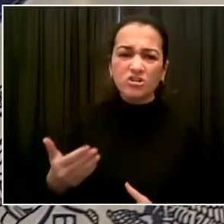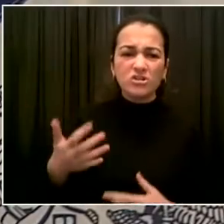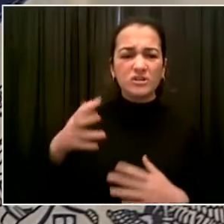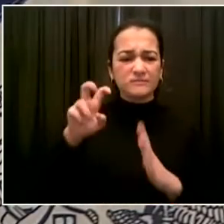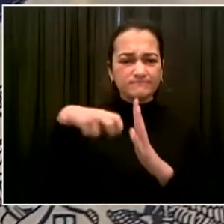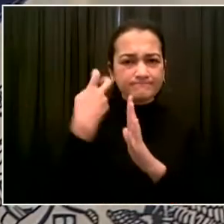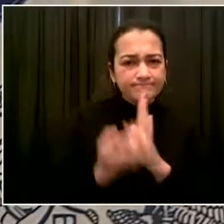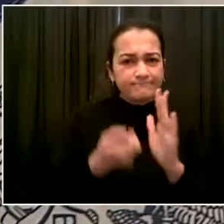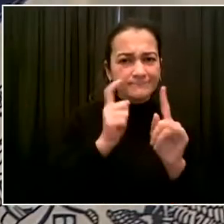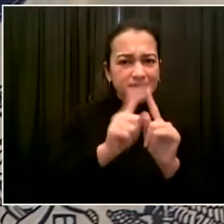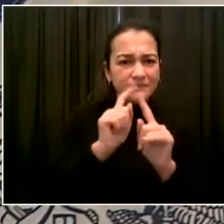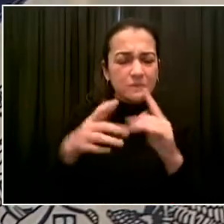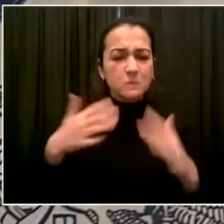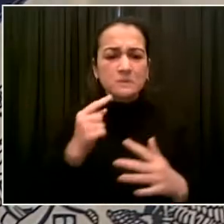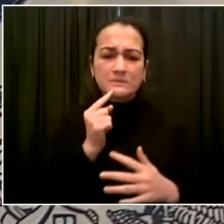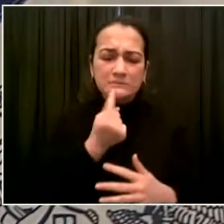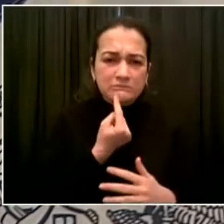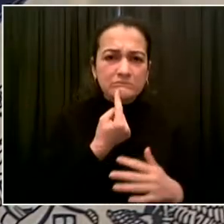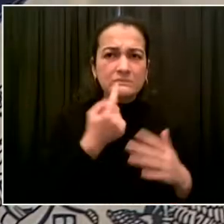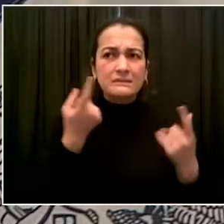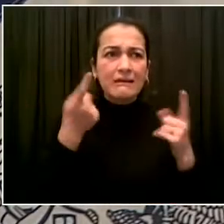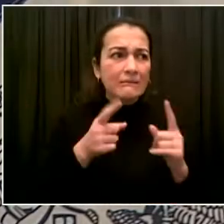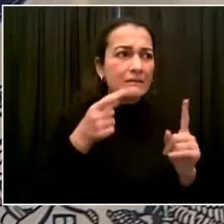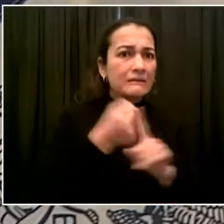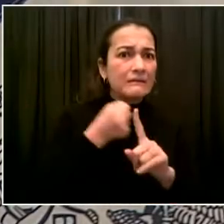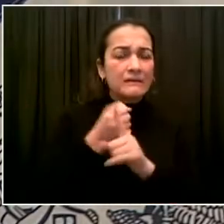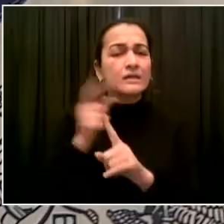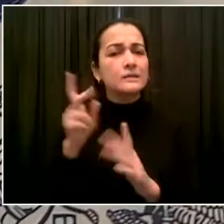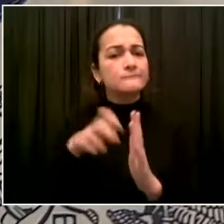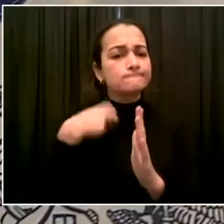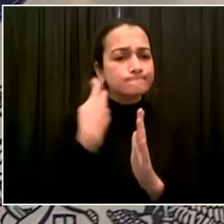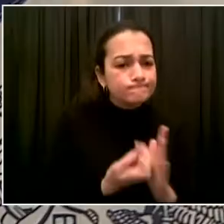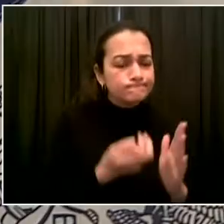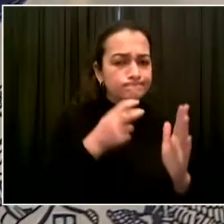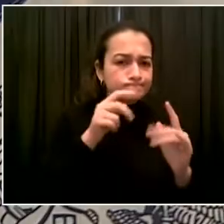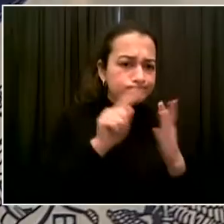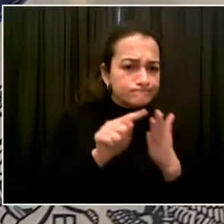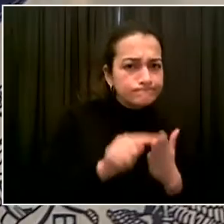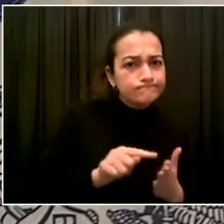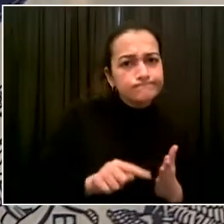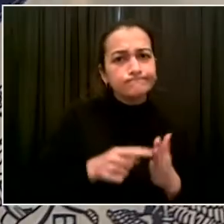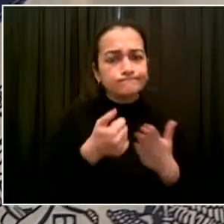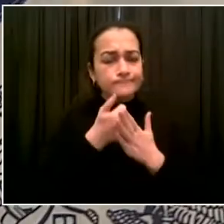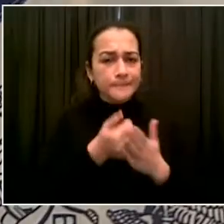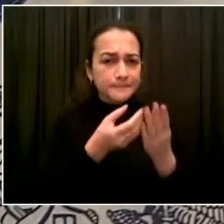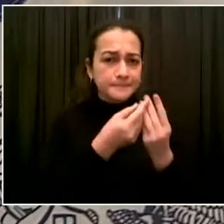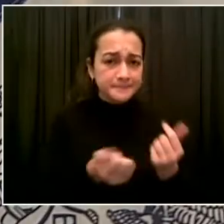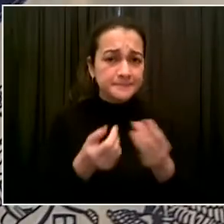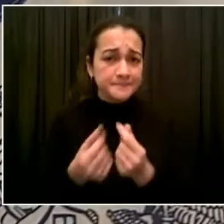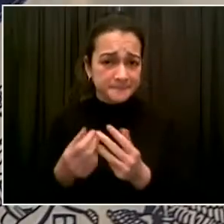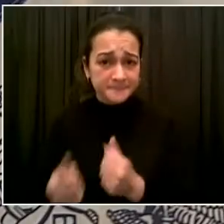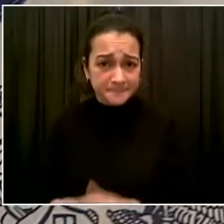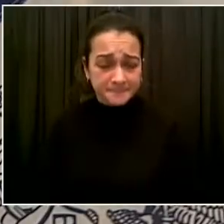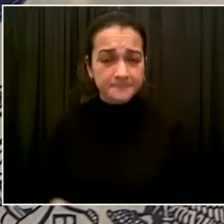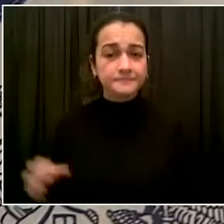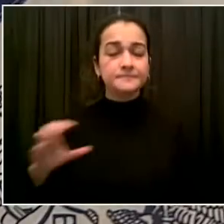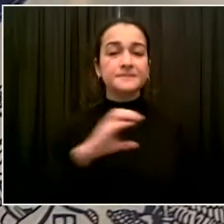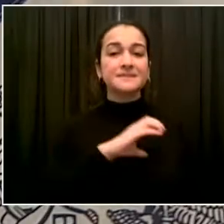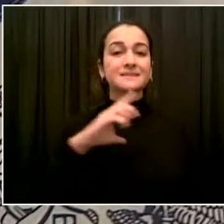CONCERN WITH FAMILIES AND HAS FOCUSED ON MAKING SURE WE GERET SOURCES WHERE THEY ARE NEEDED TO SUPPORT FAMILIES AND WAS THE